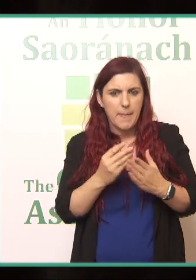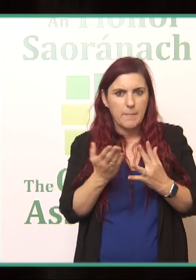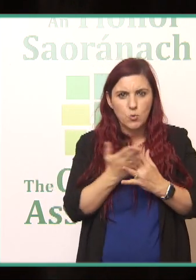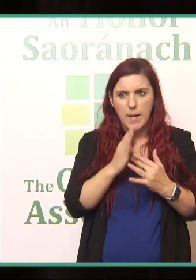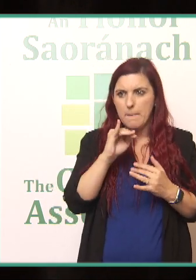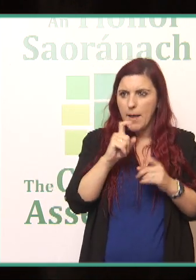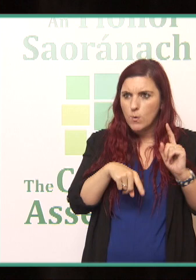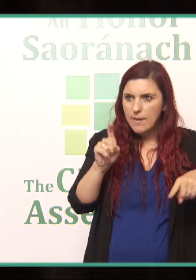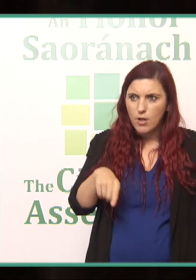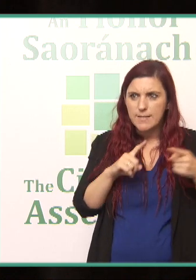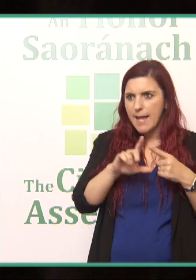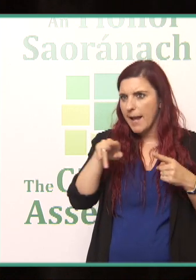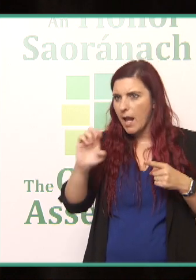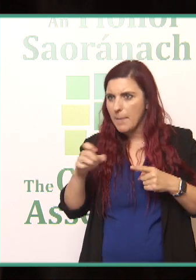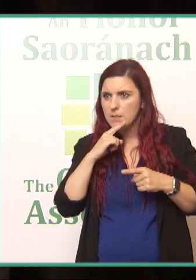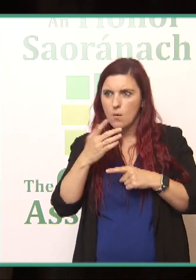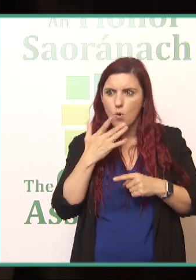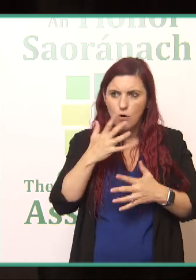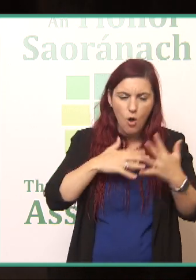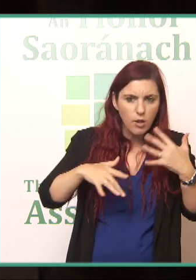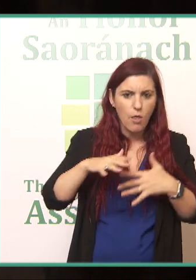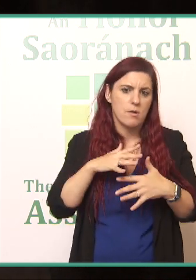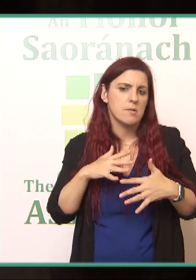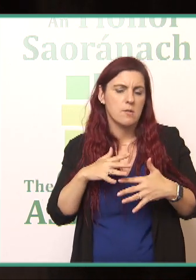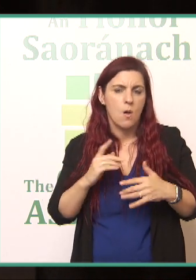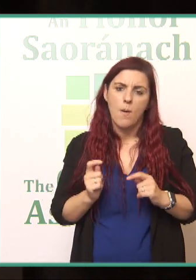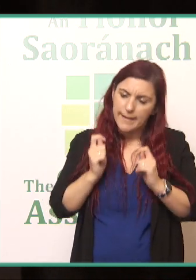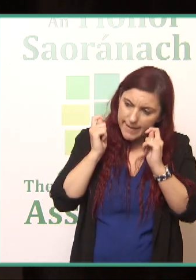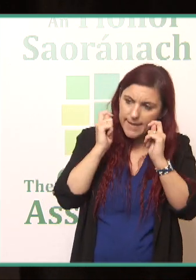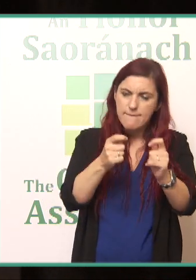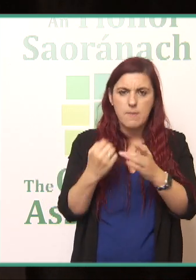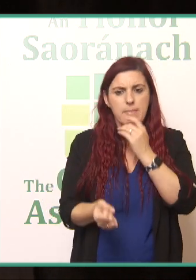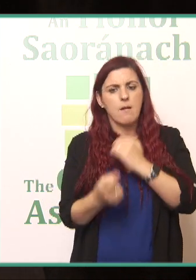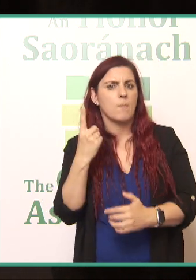climate and water and all these other concerns and food so give them the opportunity and they